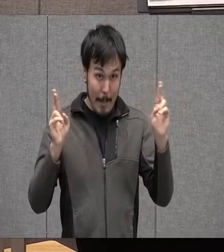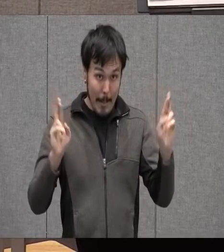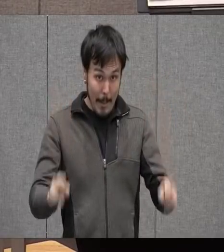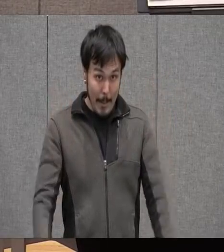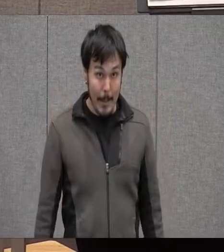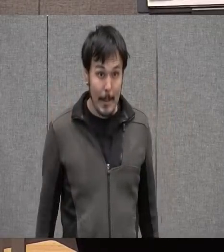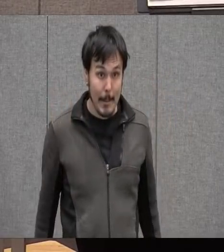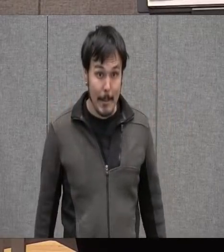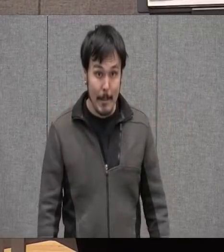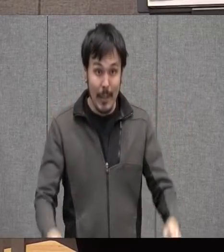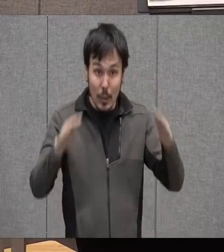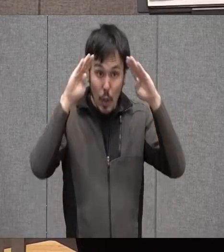[Both] Salute.